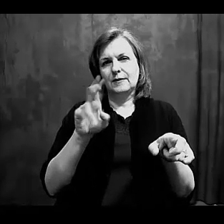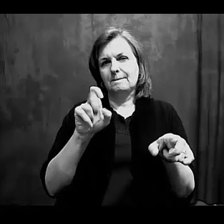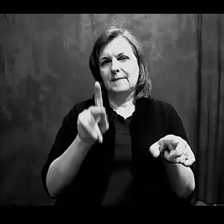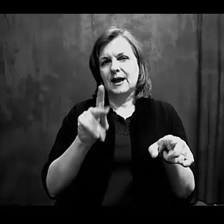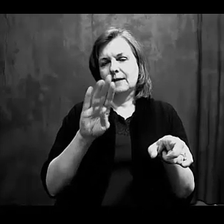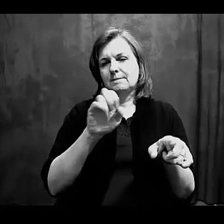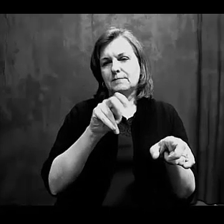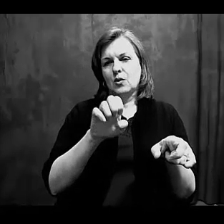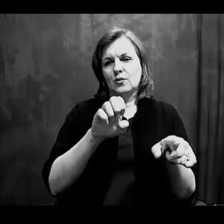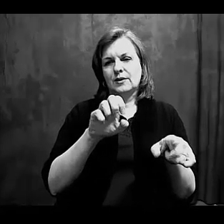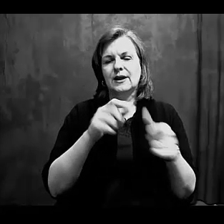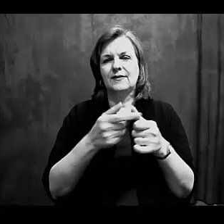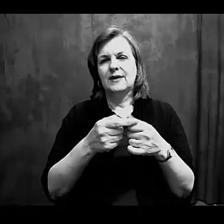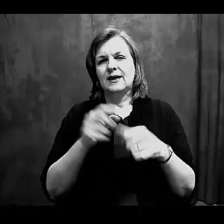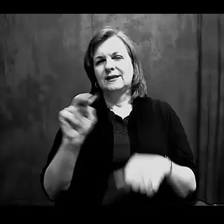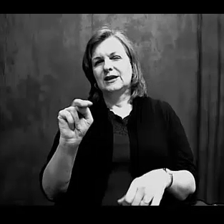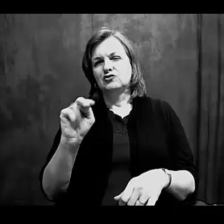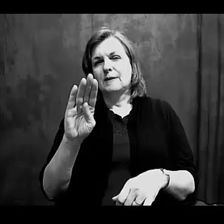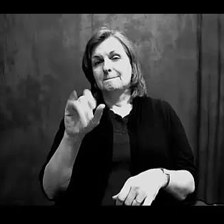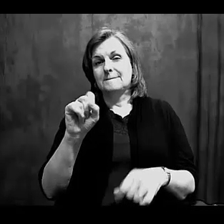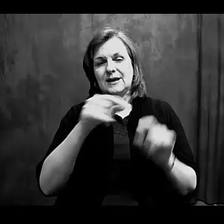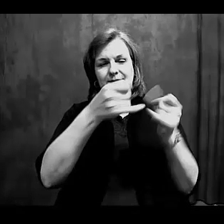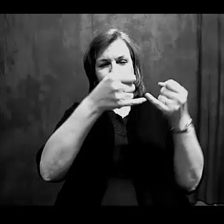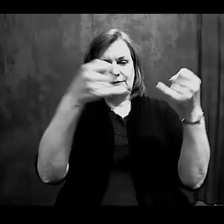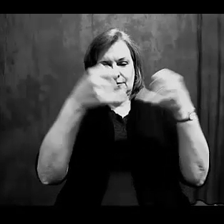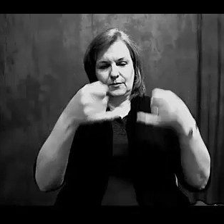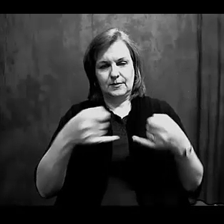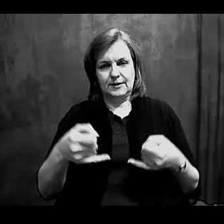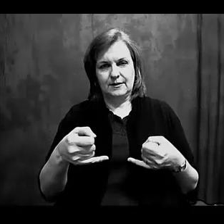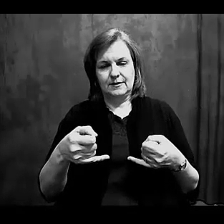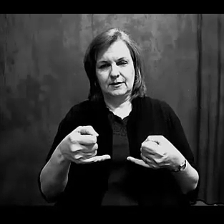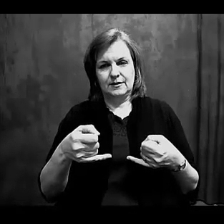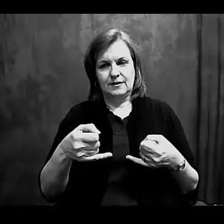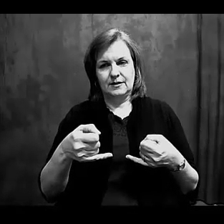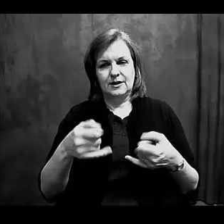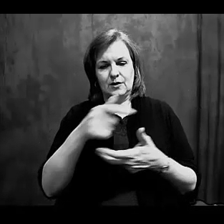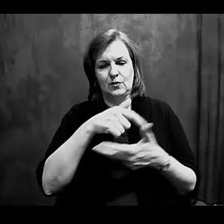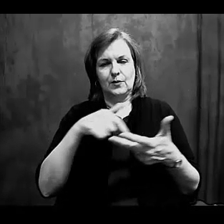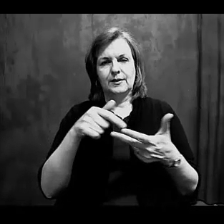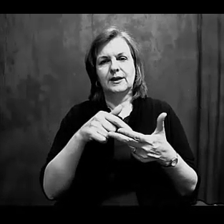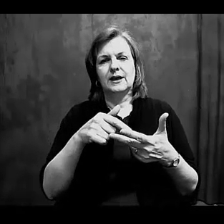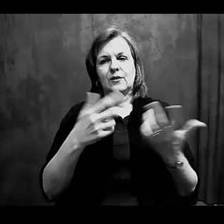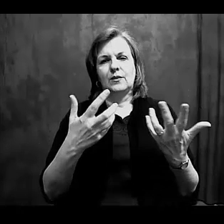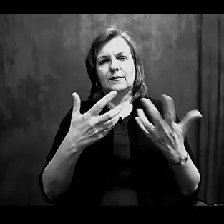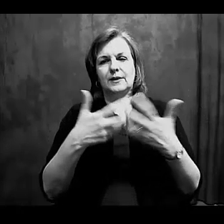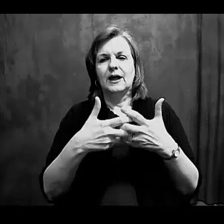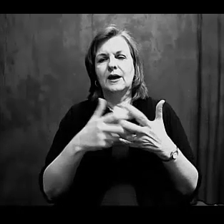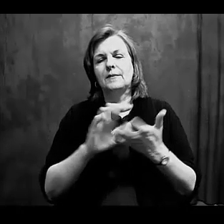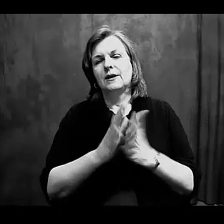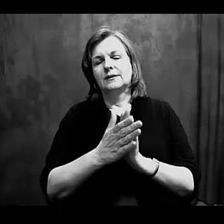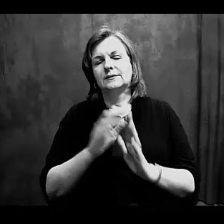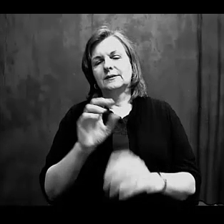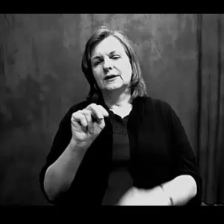when we put all of these nucleotides together we get a nucleic acid the nucleic acid or the polynucleotide